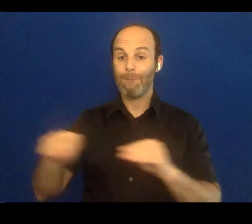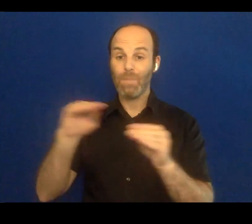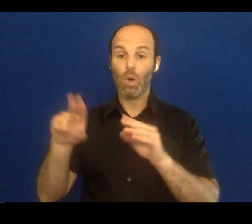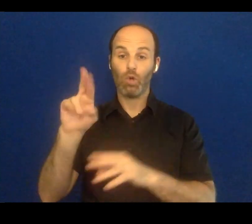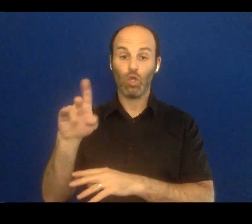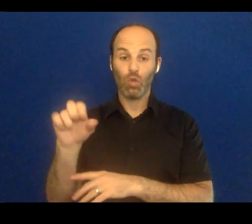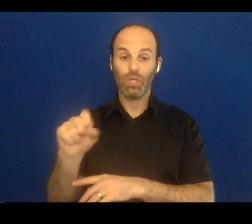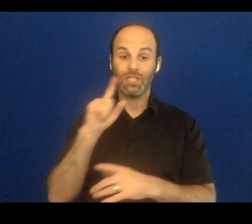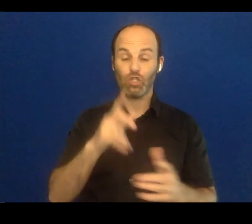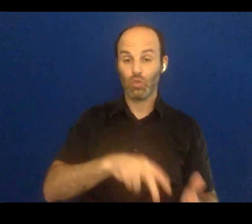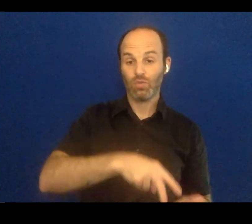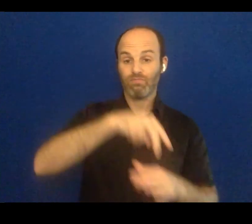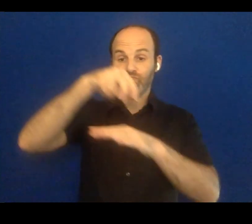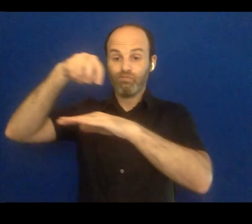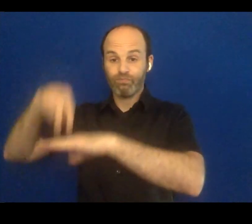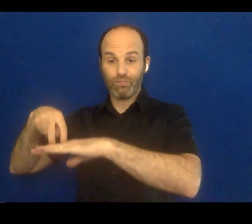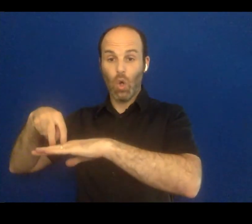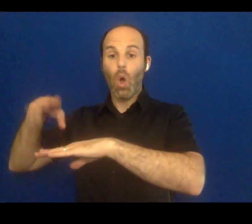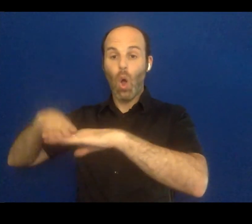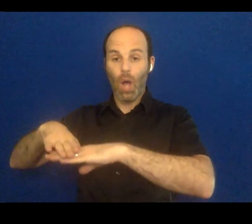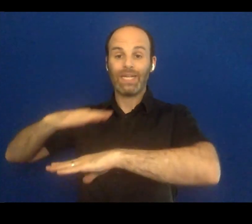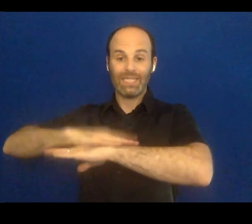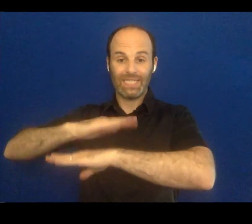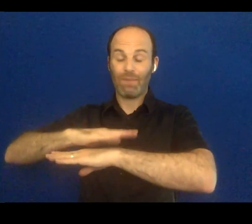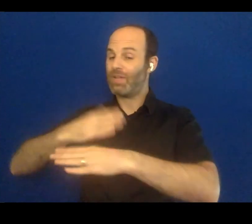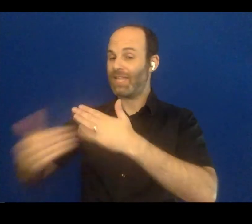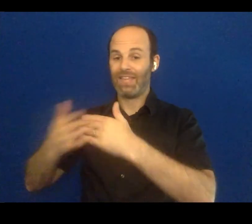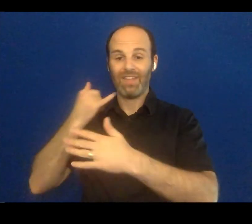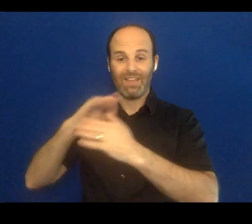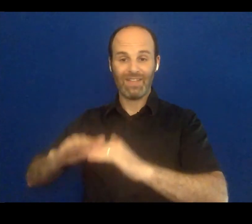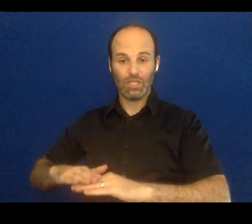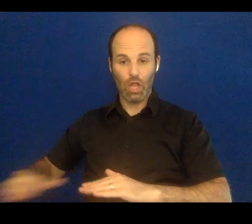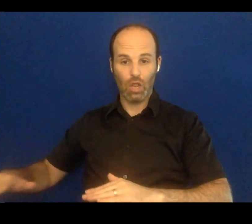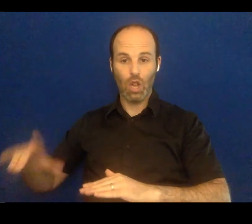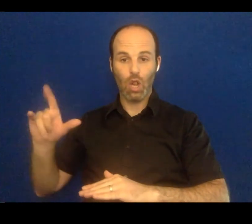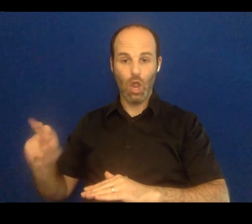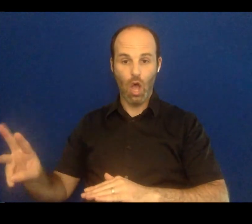GET YOU UP AN EXAM TABLE EVEN IF IT IS LOW. OKAY, SO I HAVE THE ABILITY TO